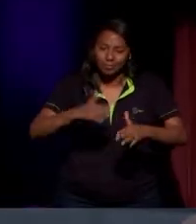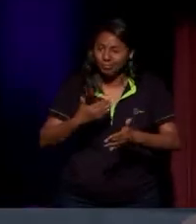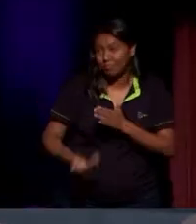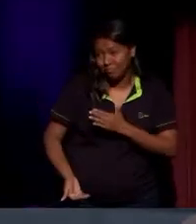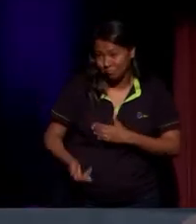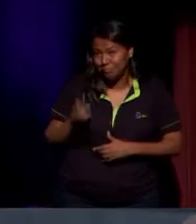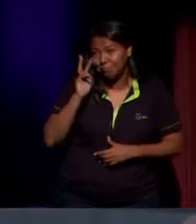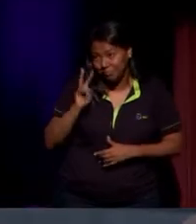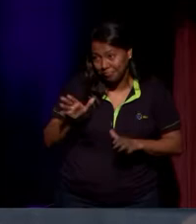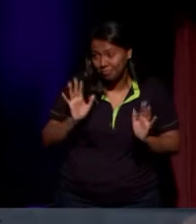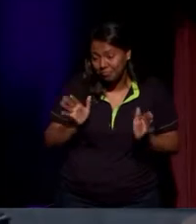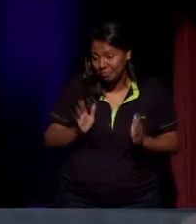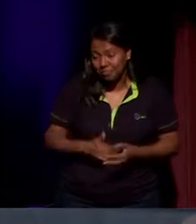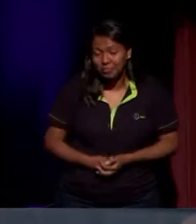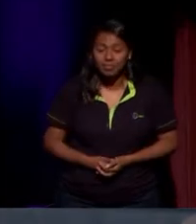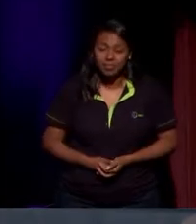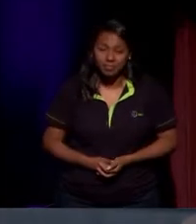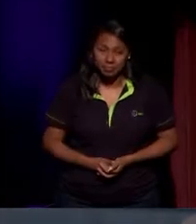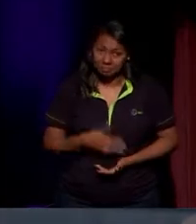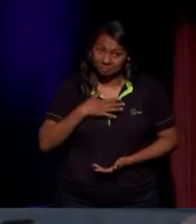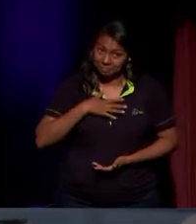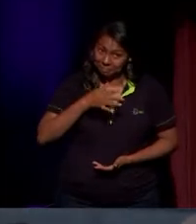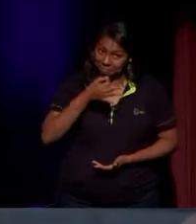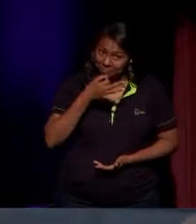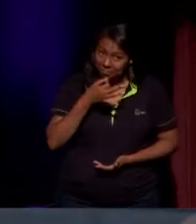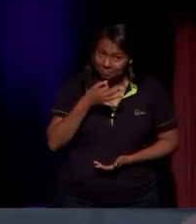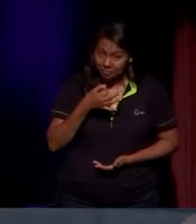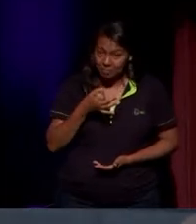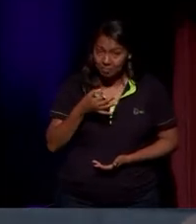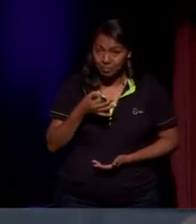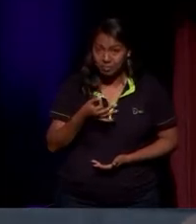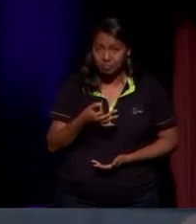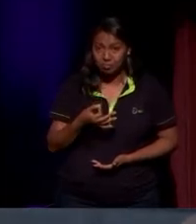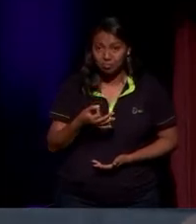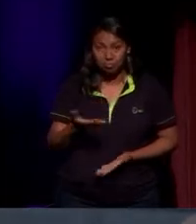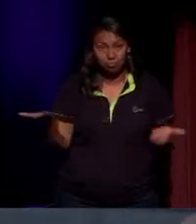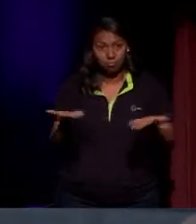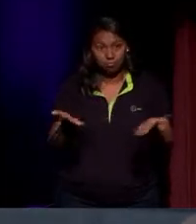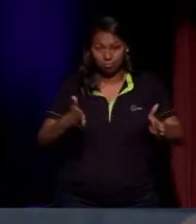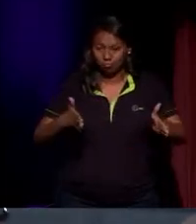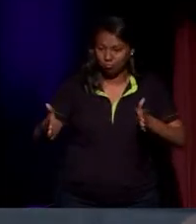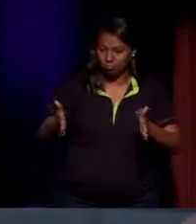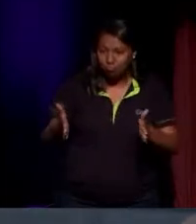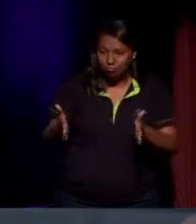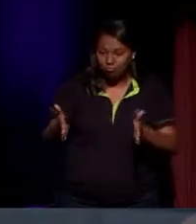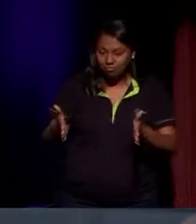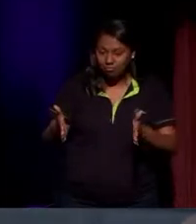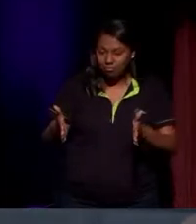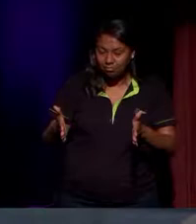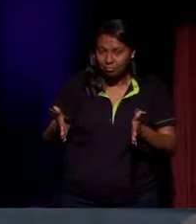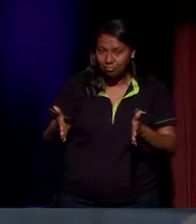So for me, this is the moment, It's not that I have … did not start there,